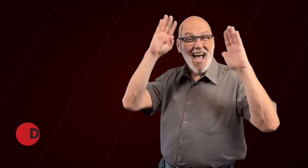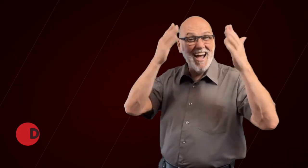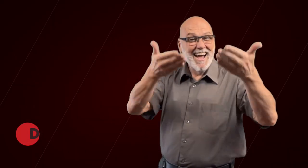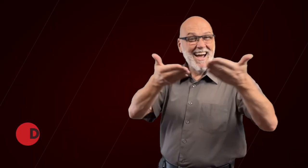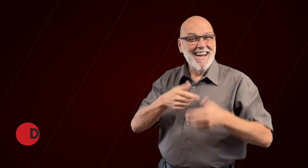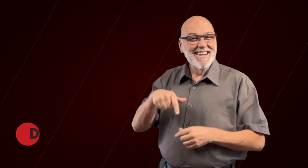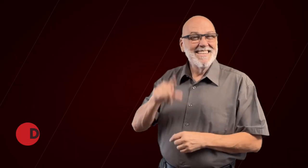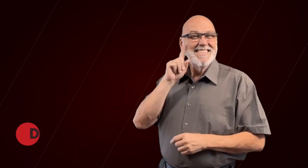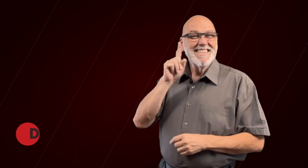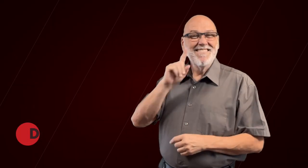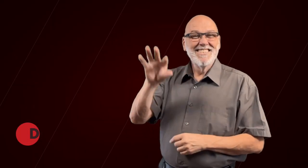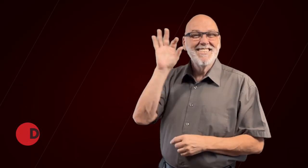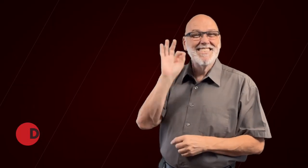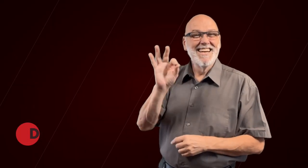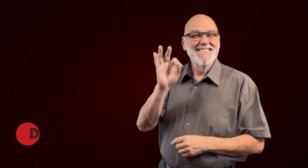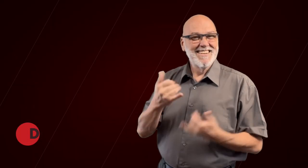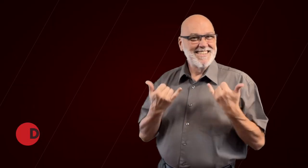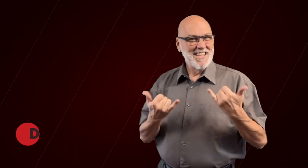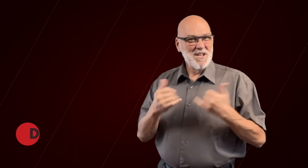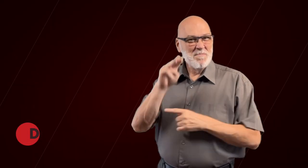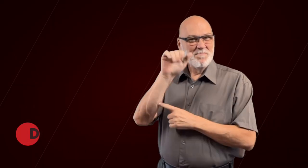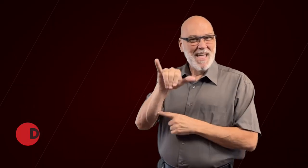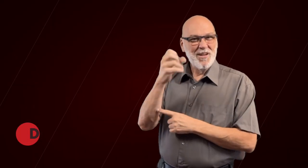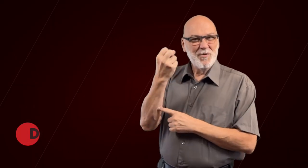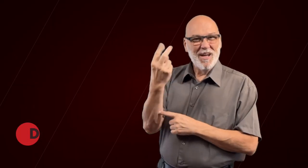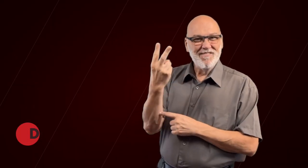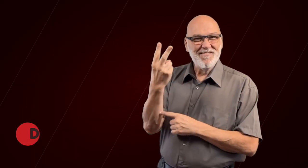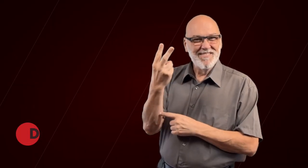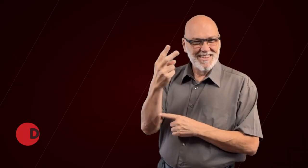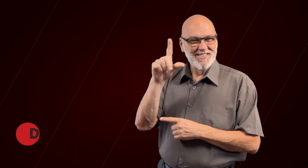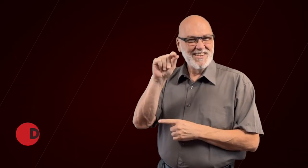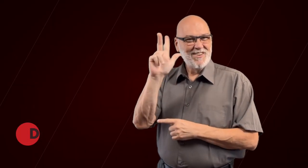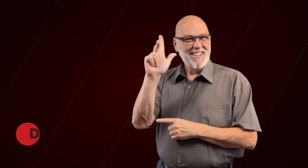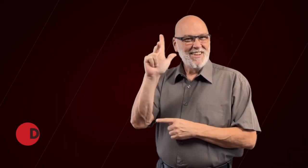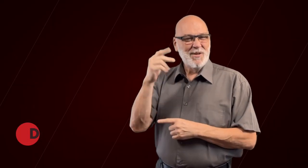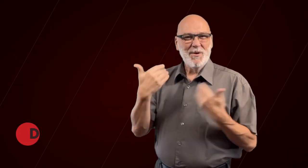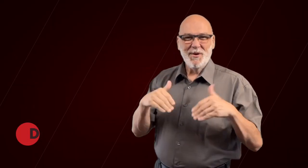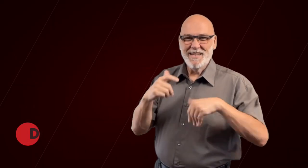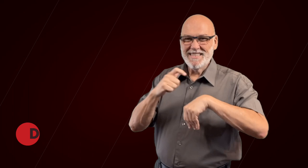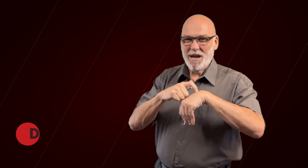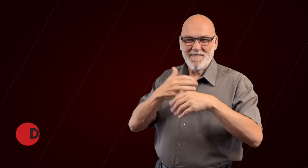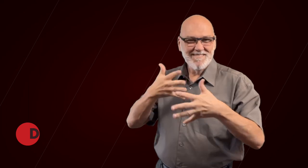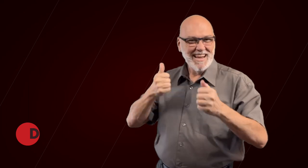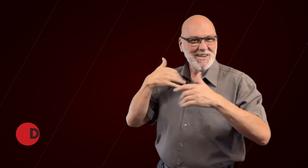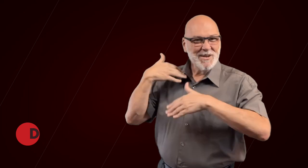Hello! This is DeafDots, 12 May 2023.